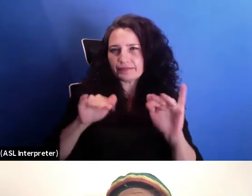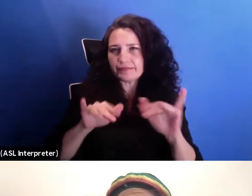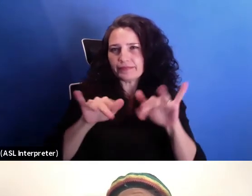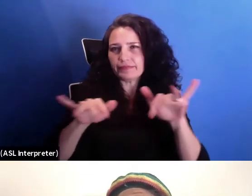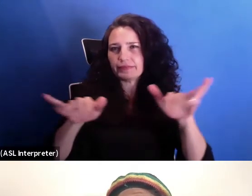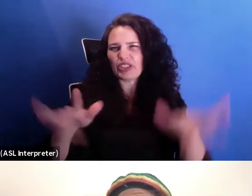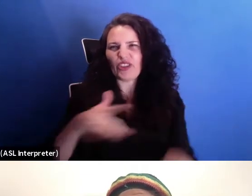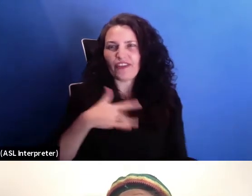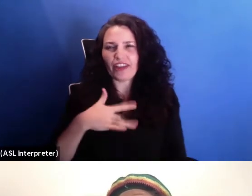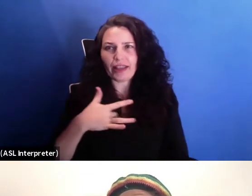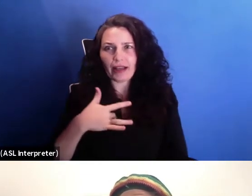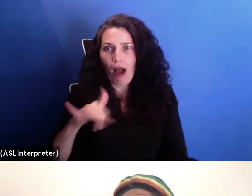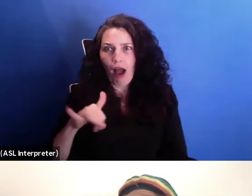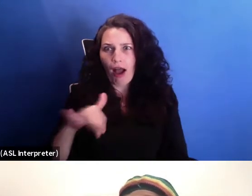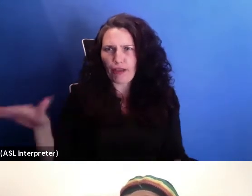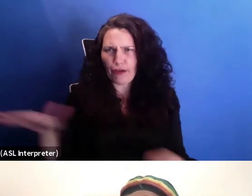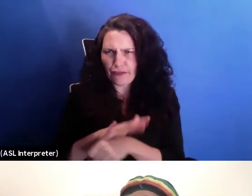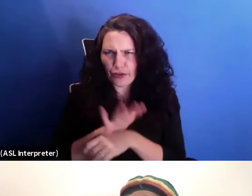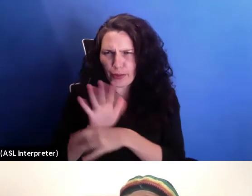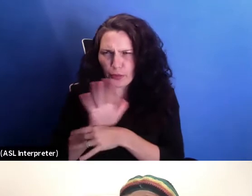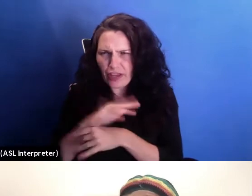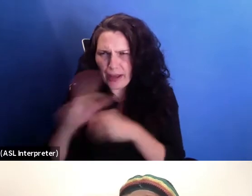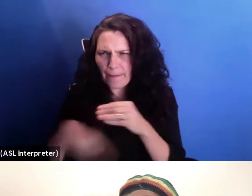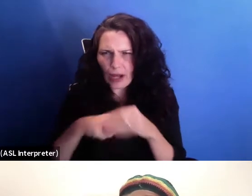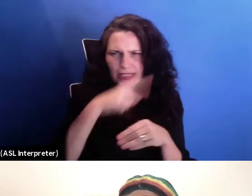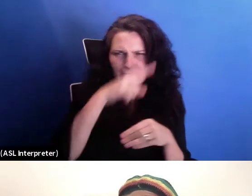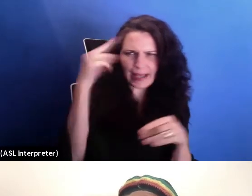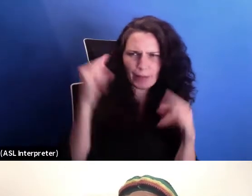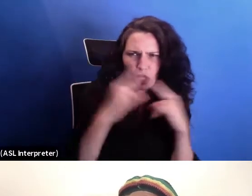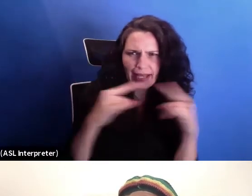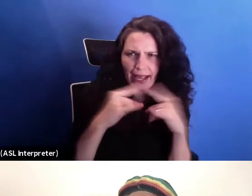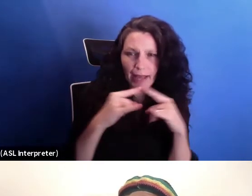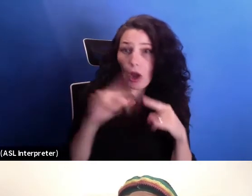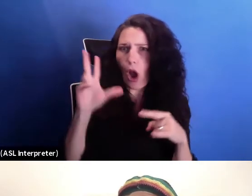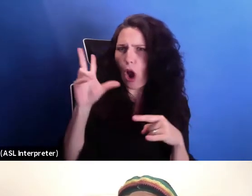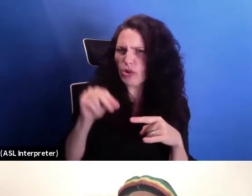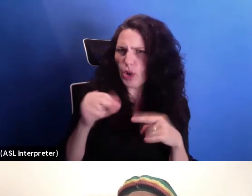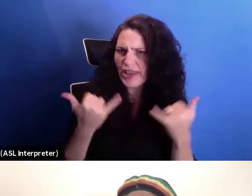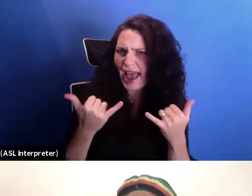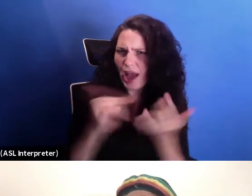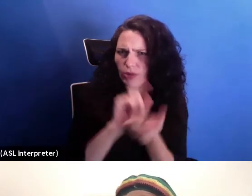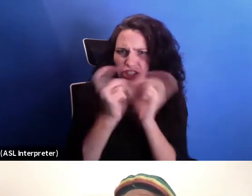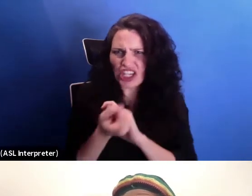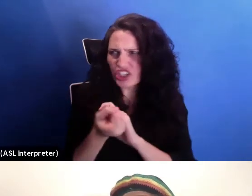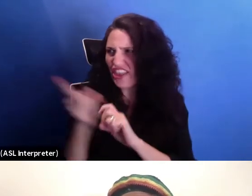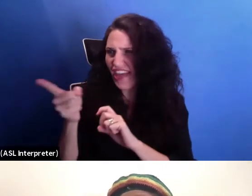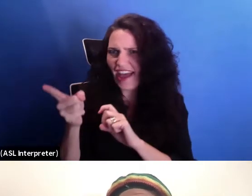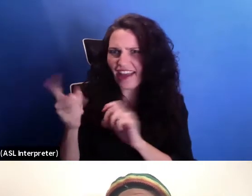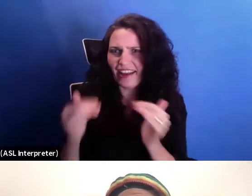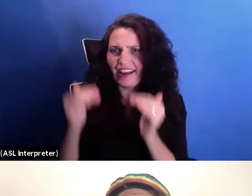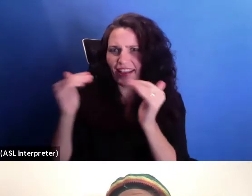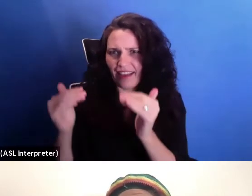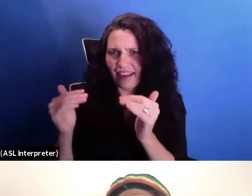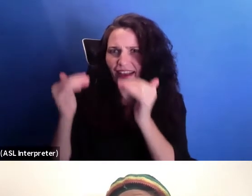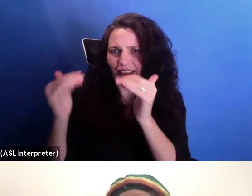Oh, is this whole film gonna be at the summer camp? And then no, Oh my God, they're doing that. And they're doing that. They're doing that. And you're just seeing things grow.